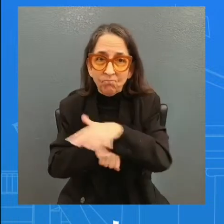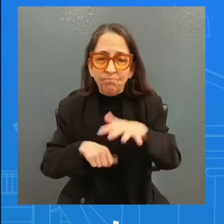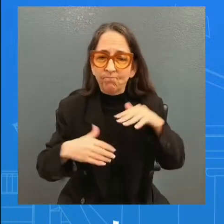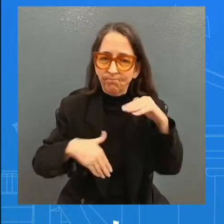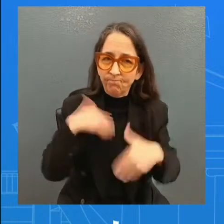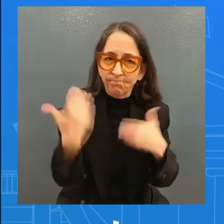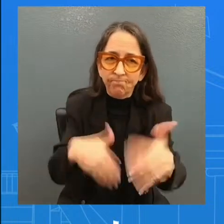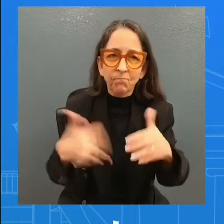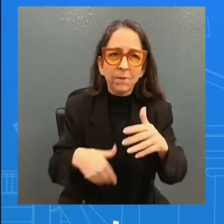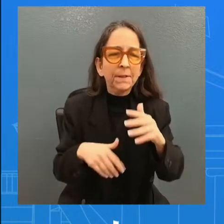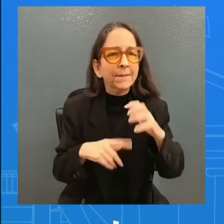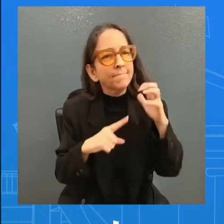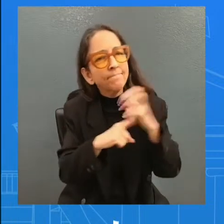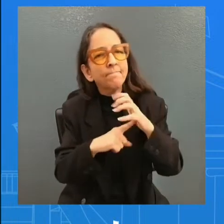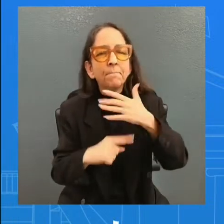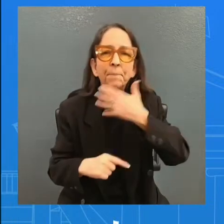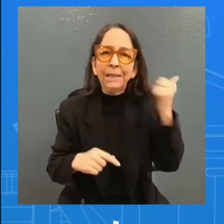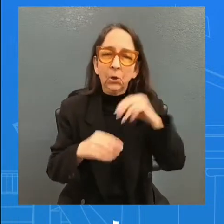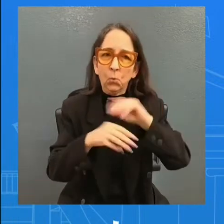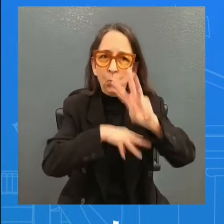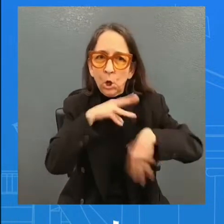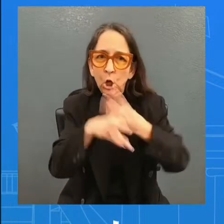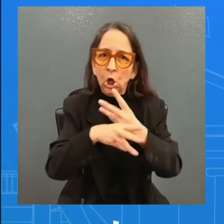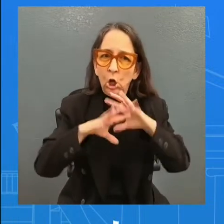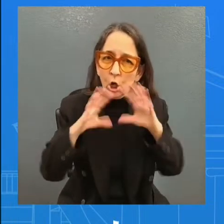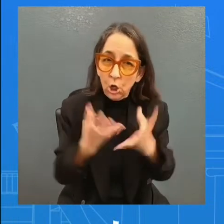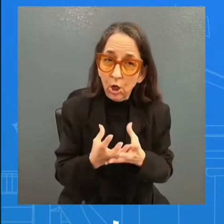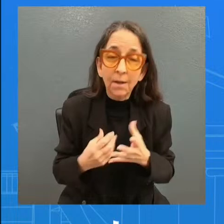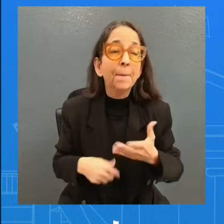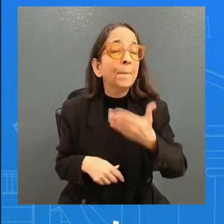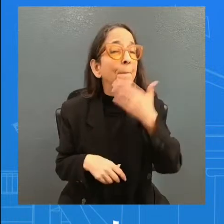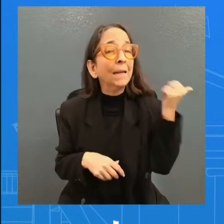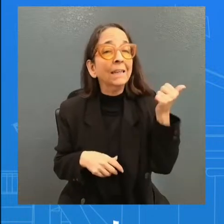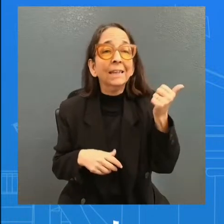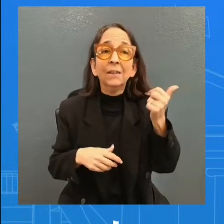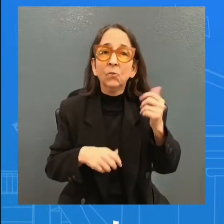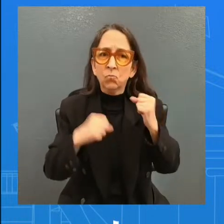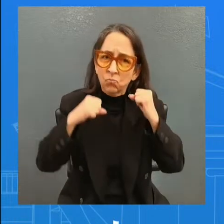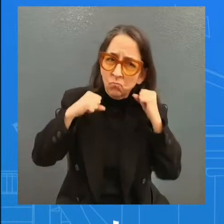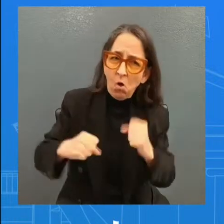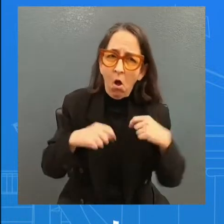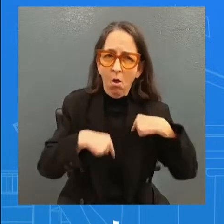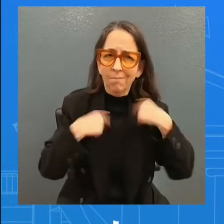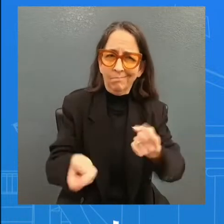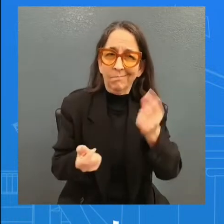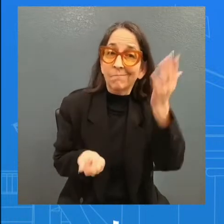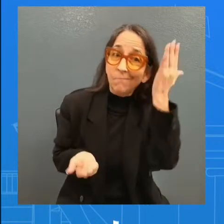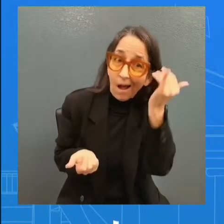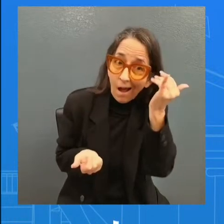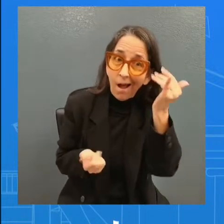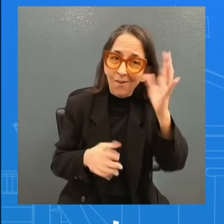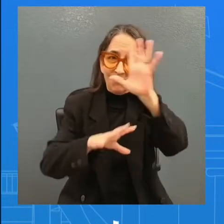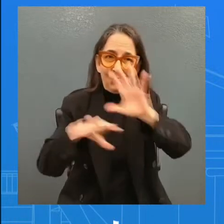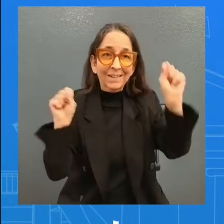is the strongest it has been in years because of the president’s actions to level the playing field for American steel